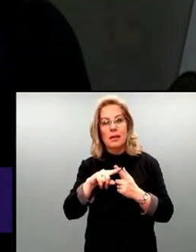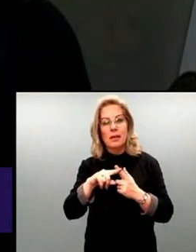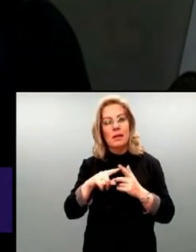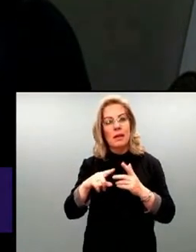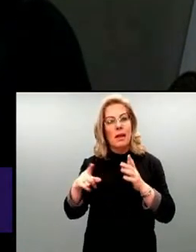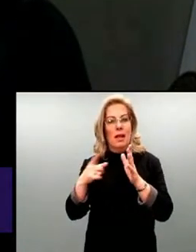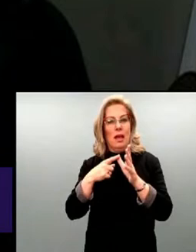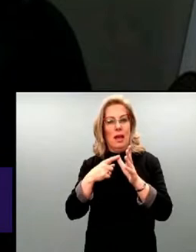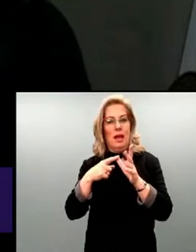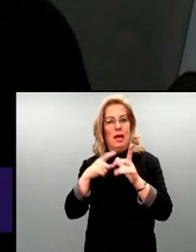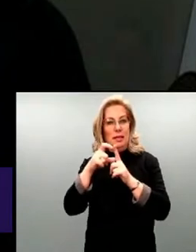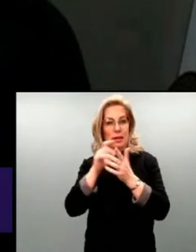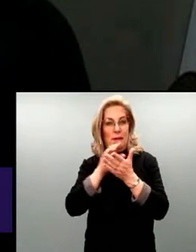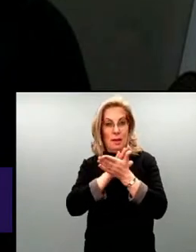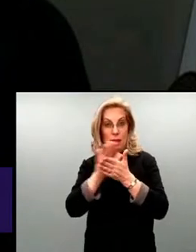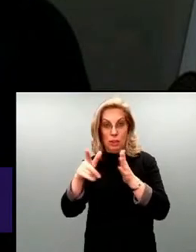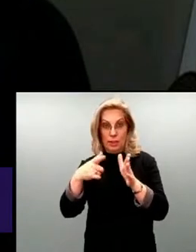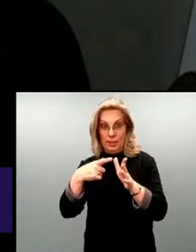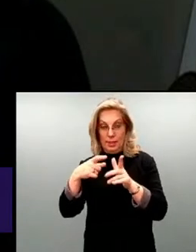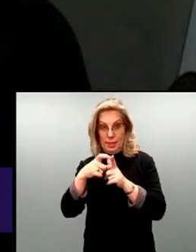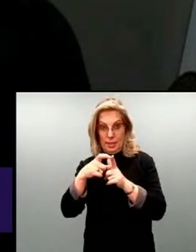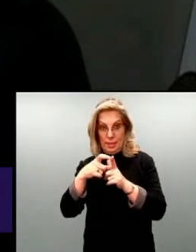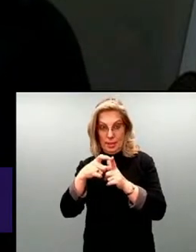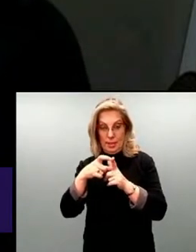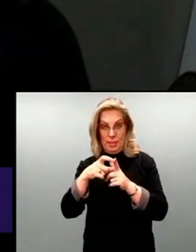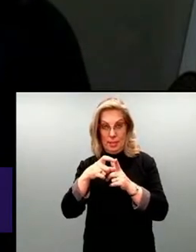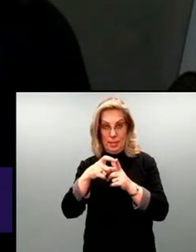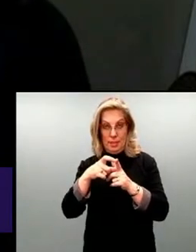ADHD, can also mask hearing loss.